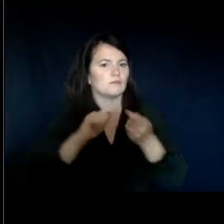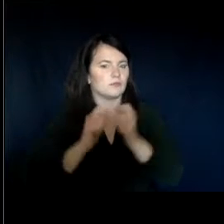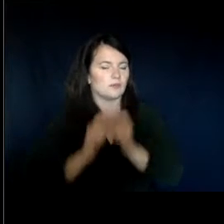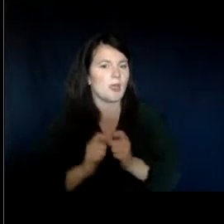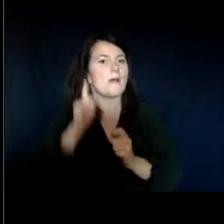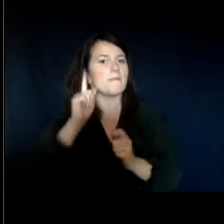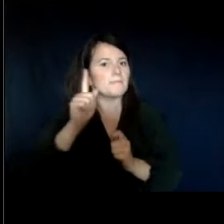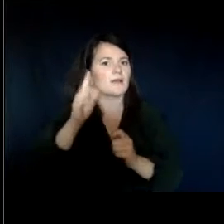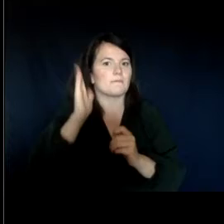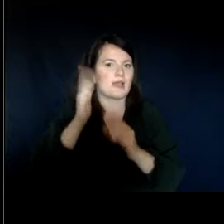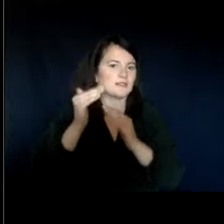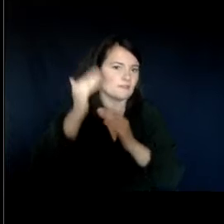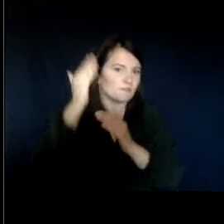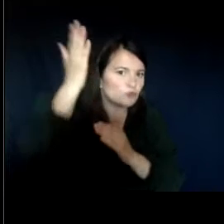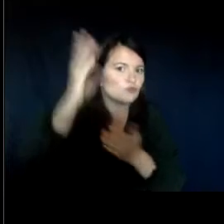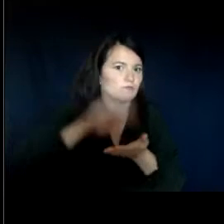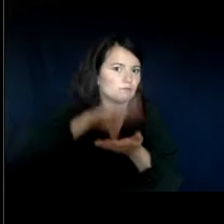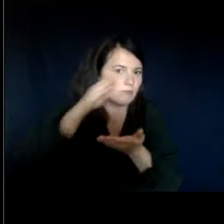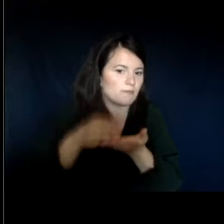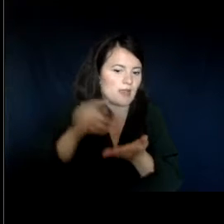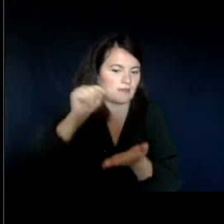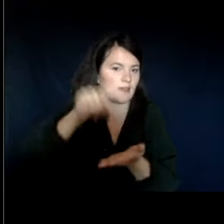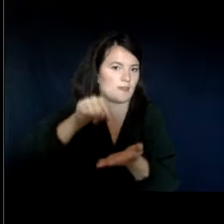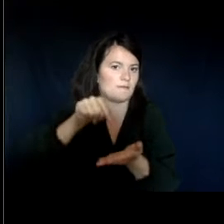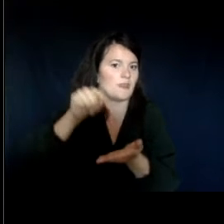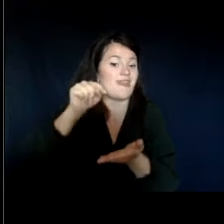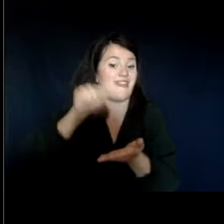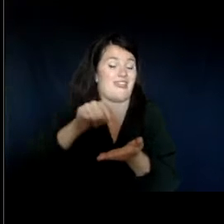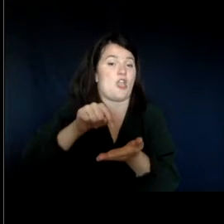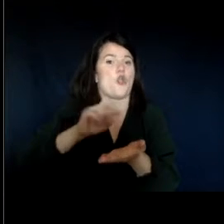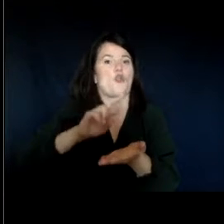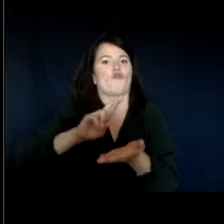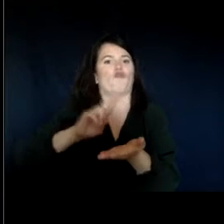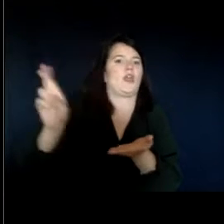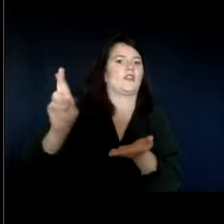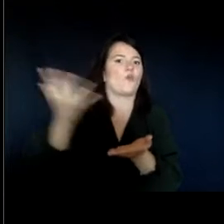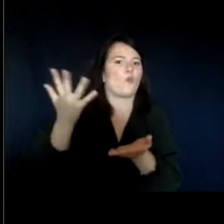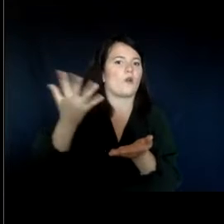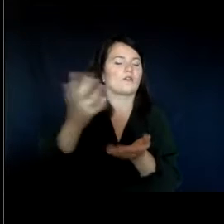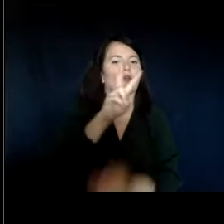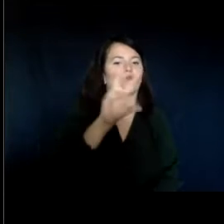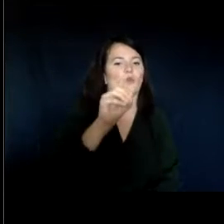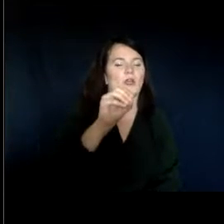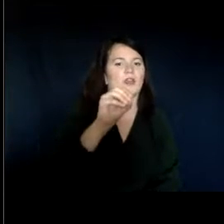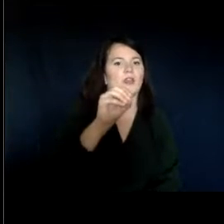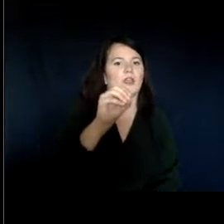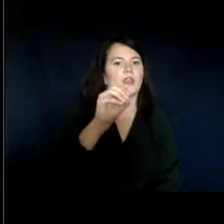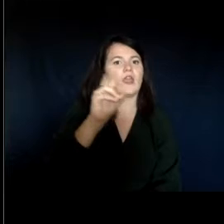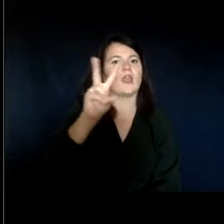for the years 2021 and 2022